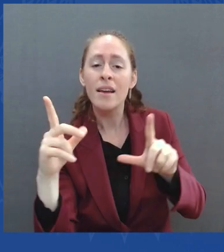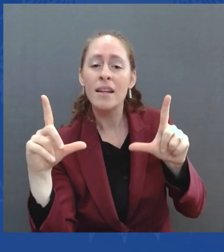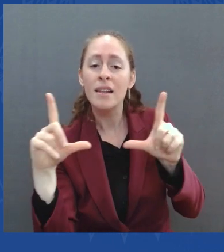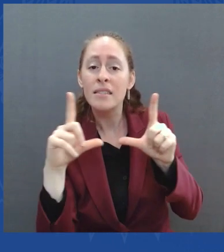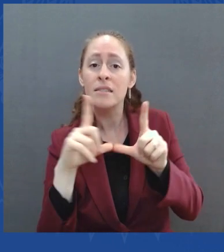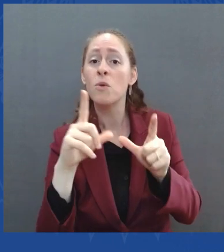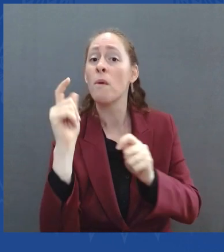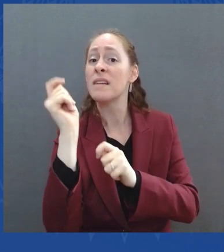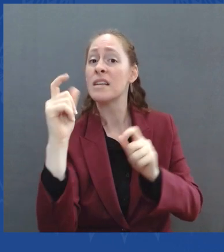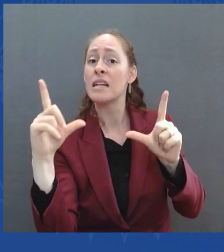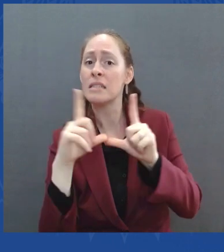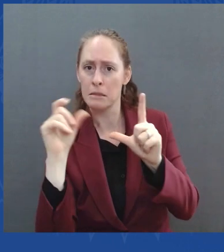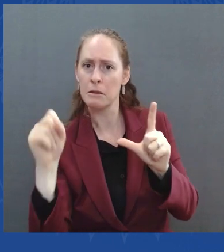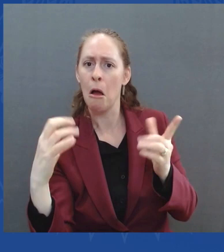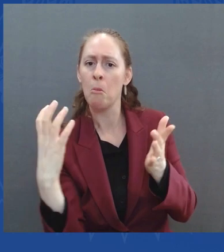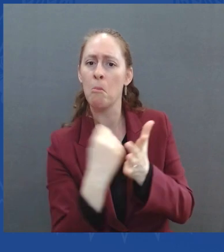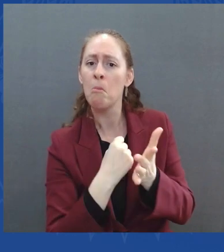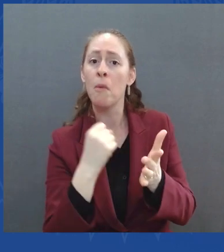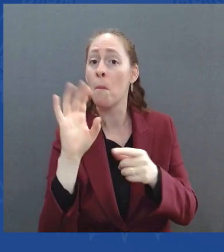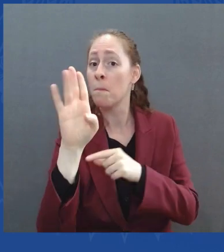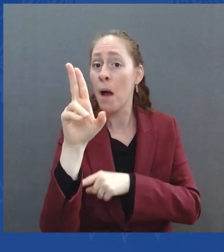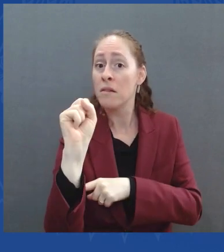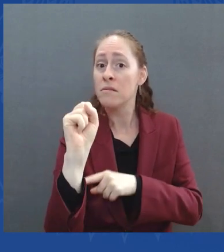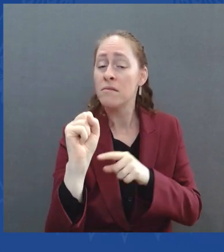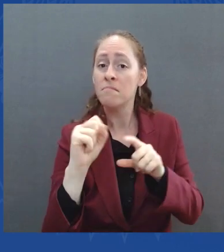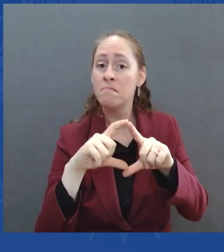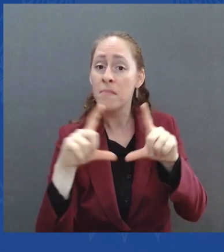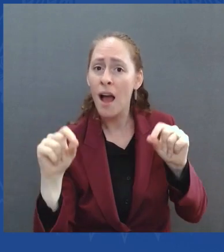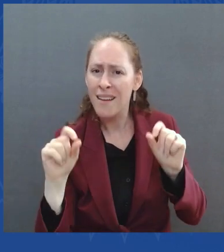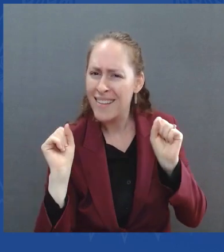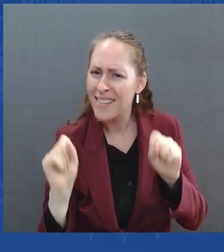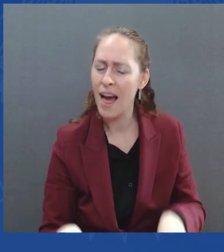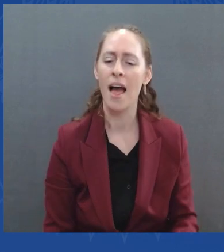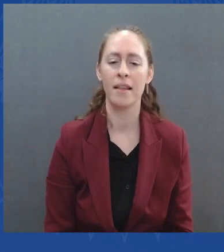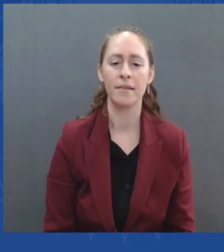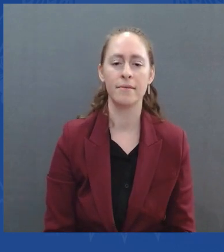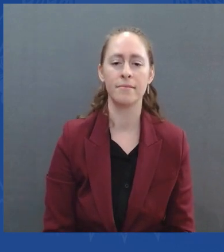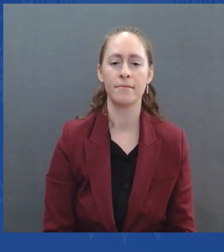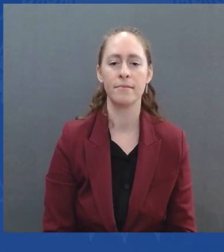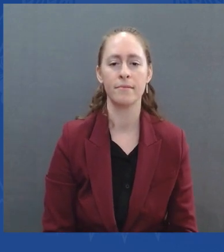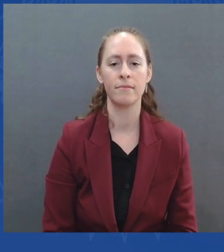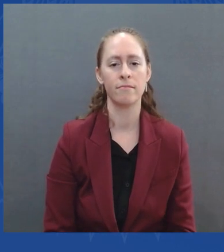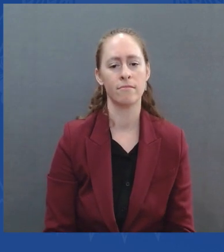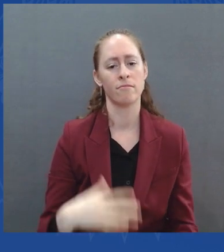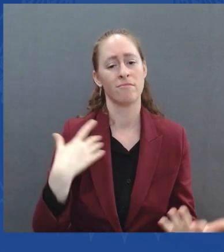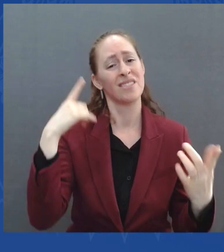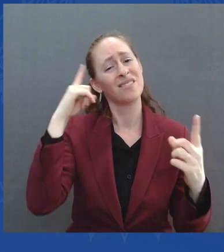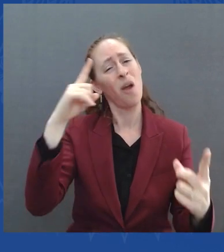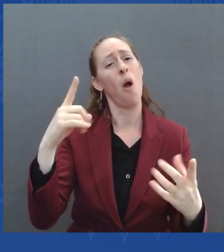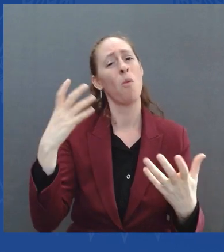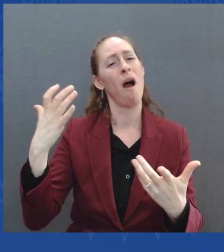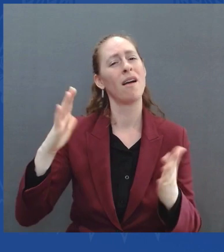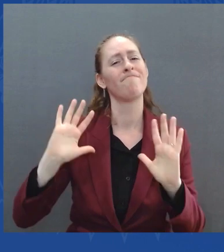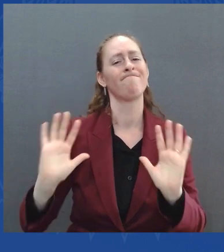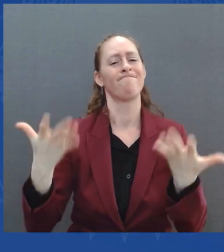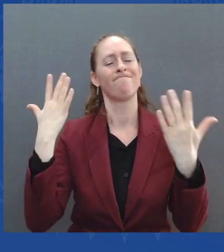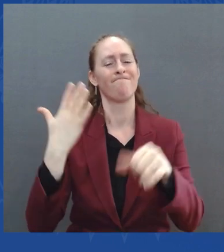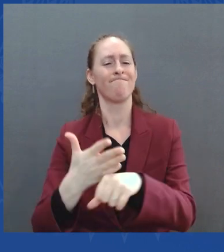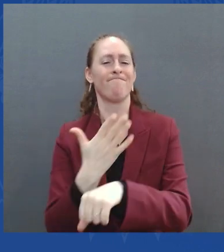For example, it needs to do more to modernize and electrify its fleet of vehicles to reduce greenhouse gas emissions and to save money.